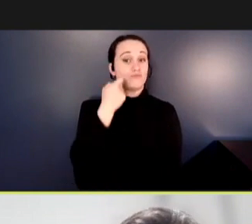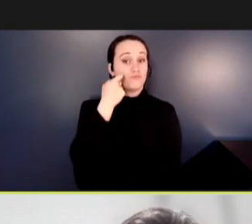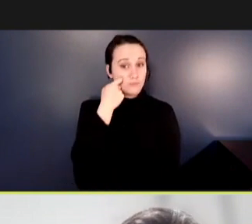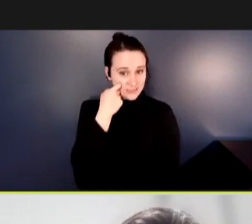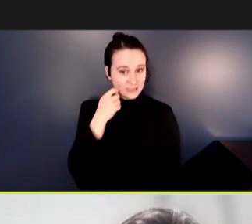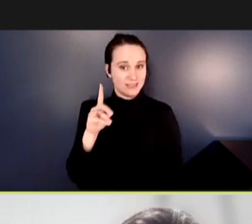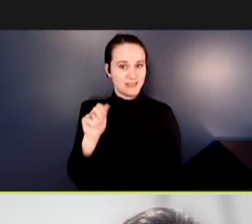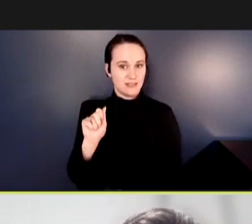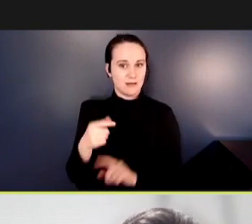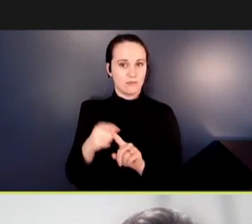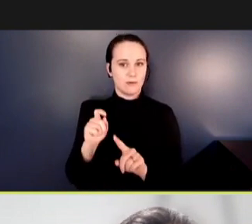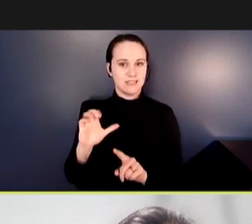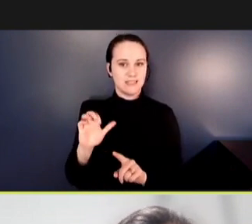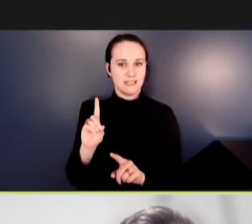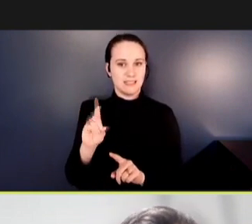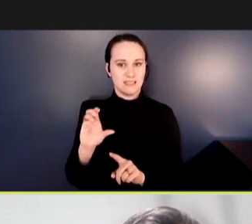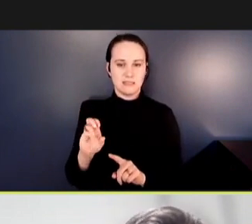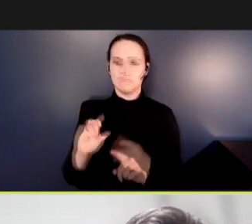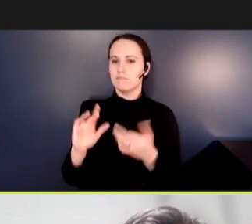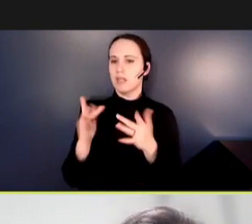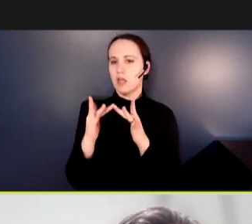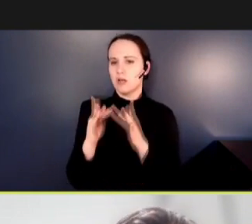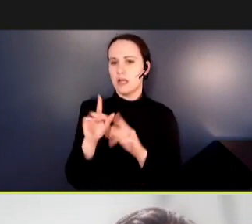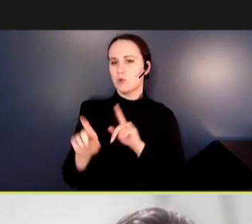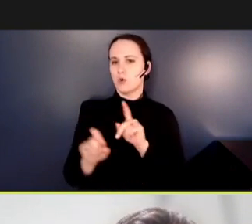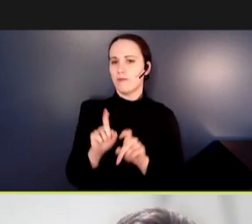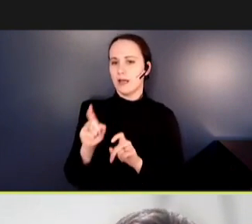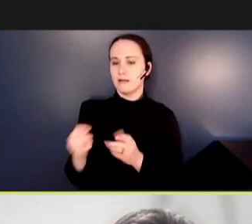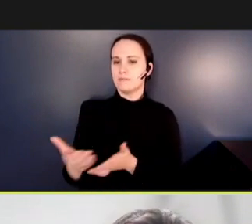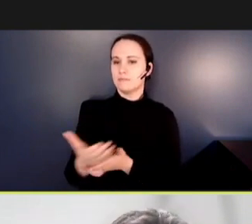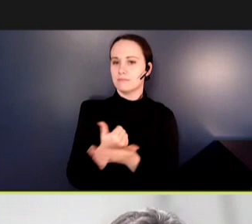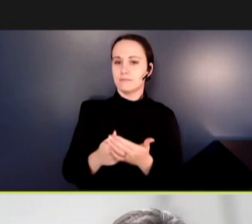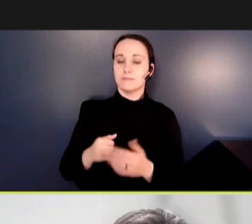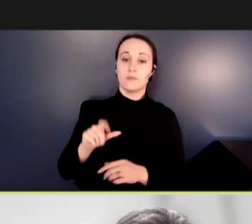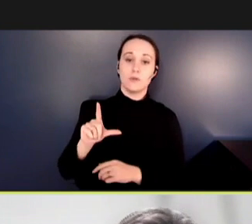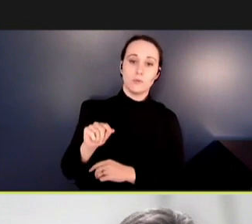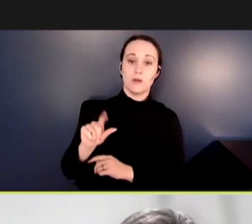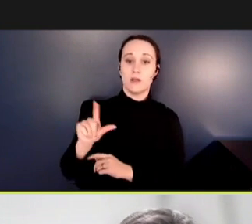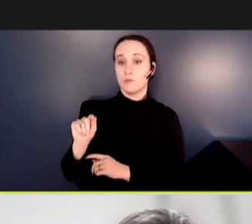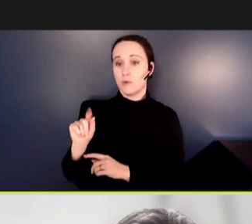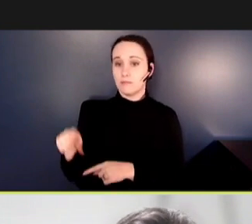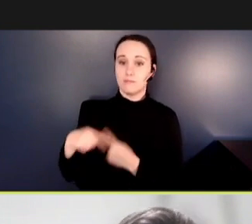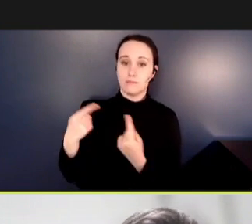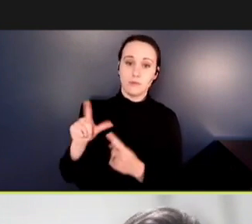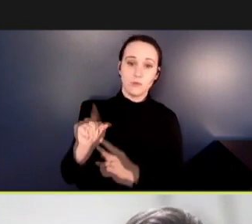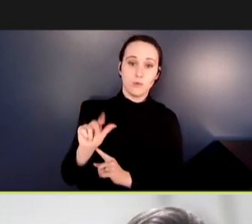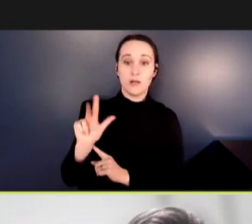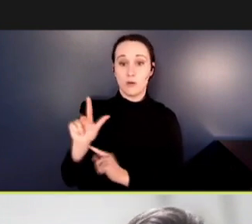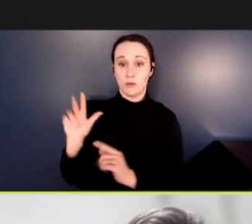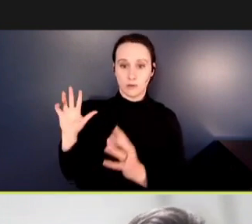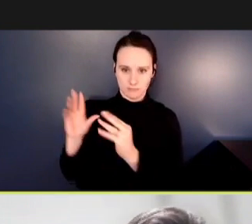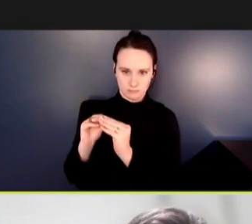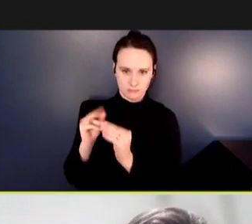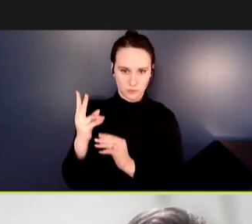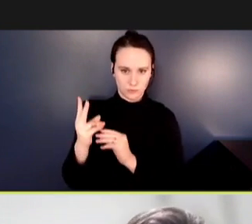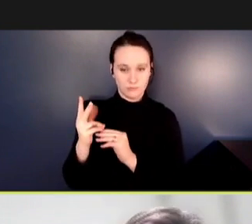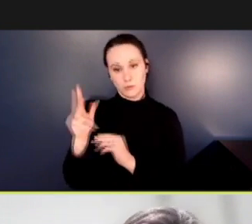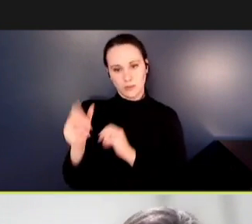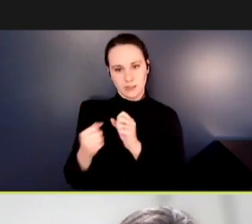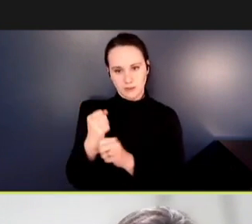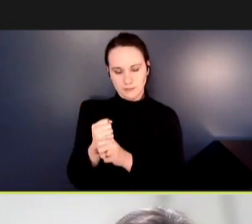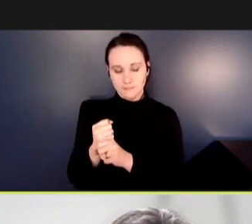Internet panel survey that includes data from 2020 to 2023 and you see influenza on the left and then